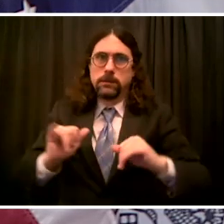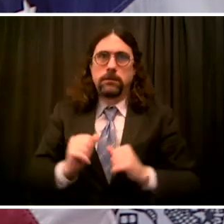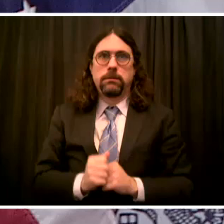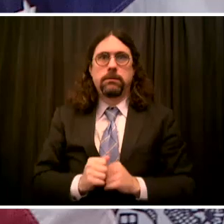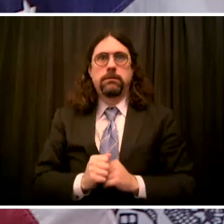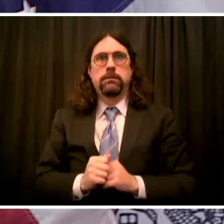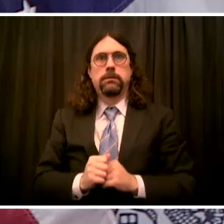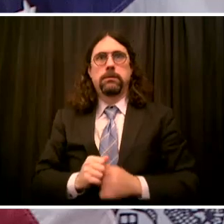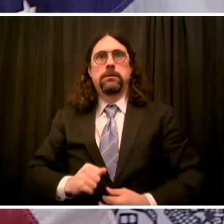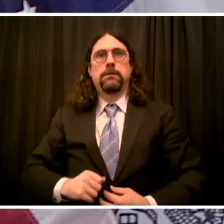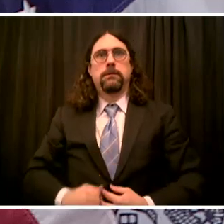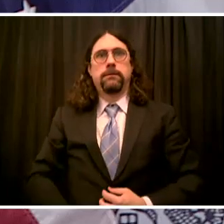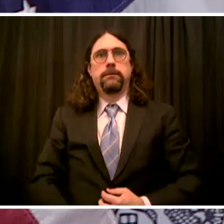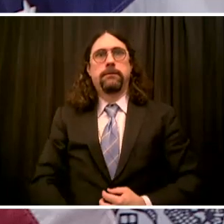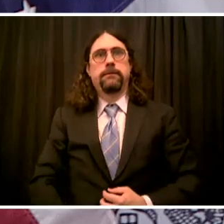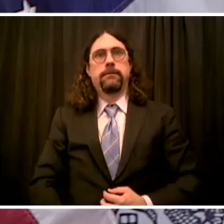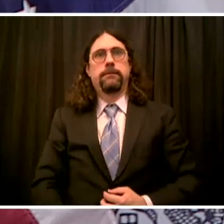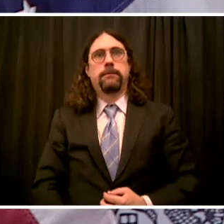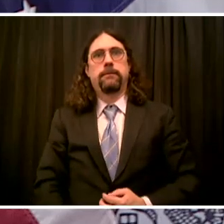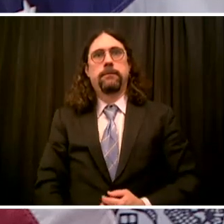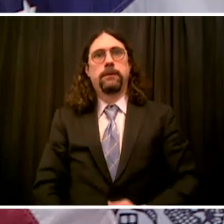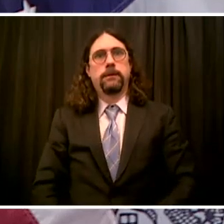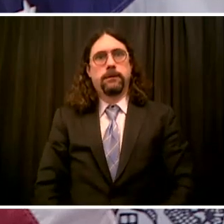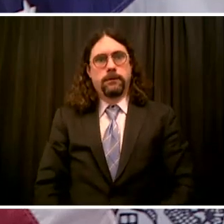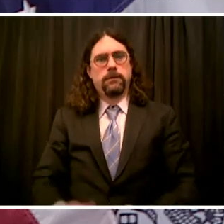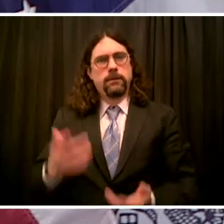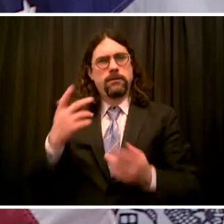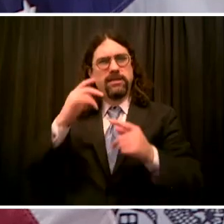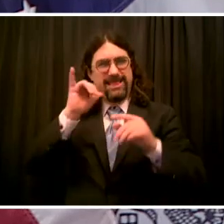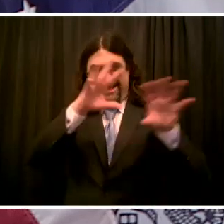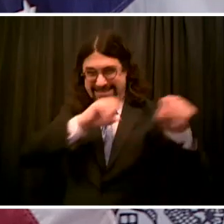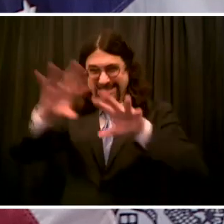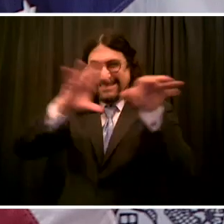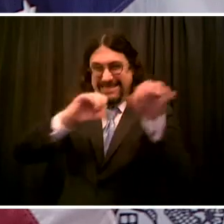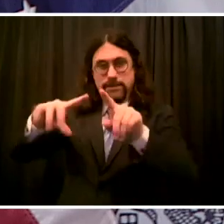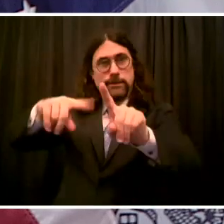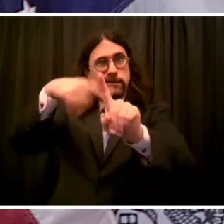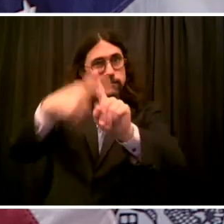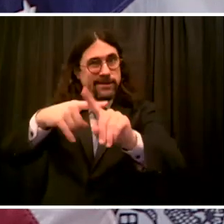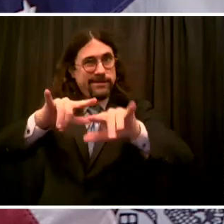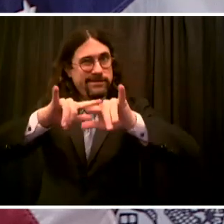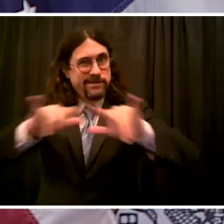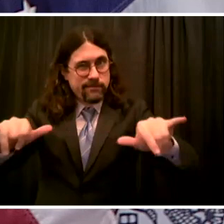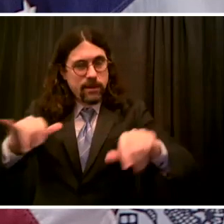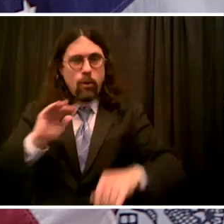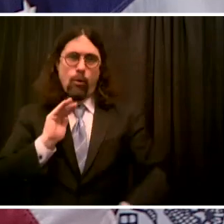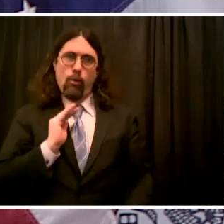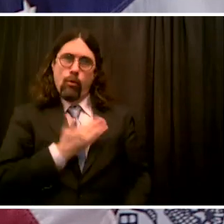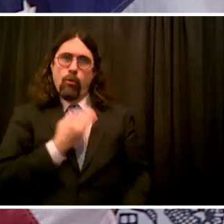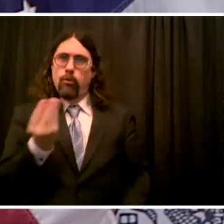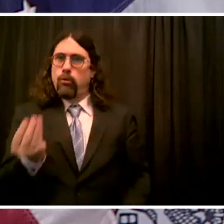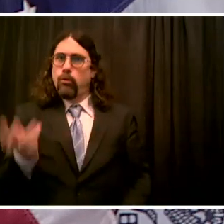PPE SUPPLY AND HAVE THE ABILITY TO PROJECT IT FORWARD INTO THE FUTURE. OBVIOUYSL,E' WRE TALKINAG BOT U